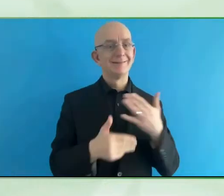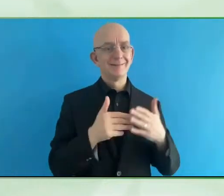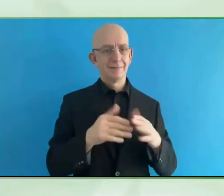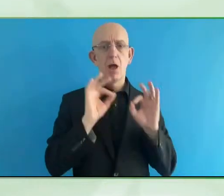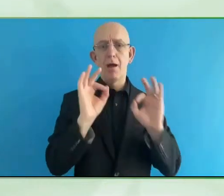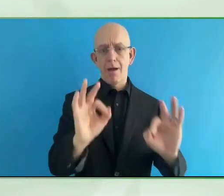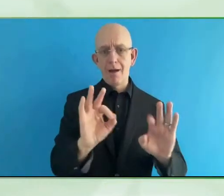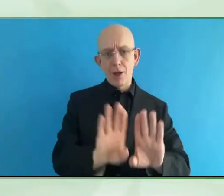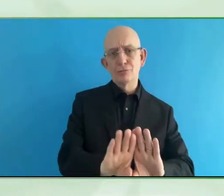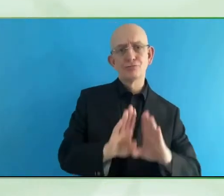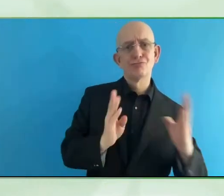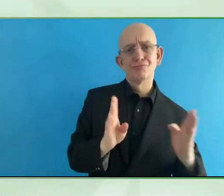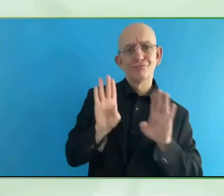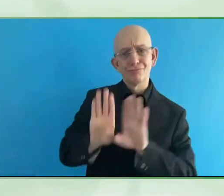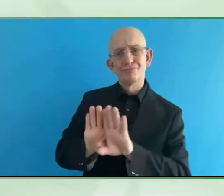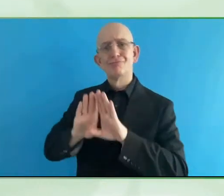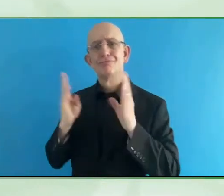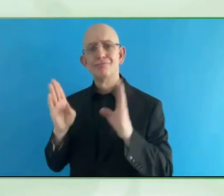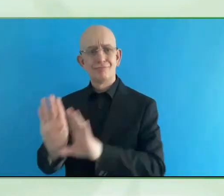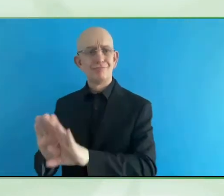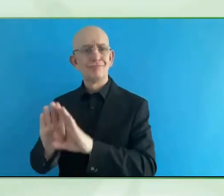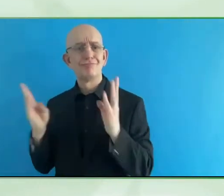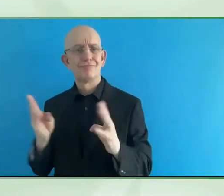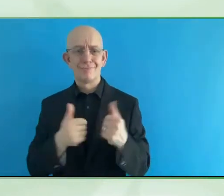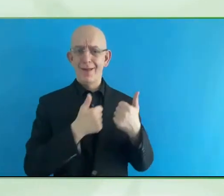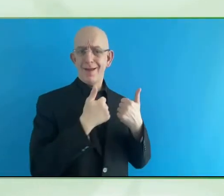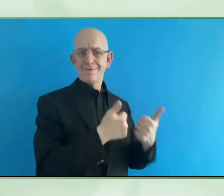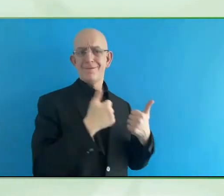is not many universities doing inclusion, you know what I mean?